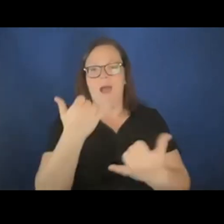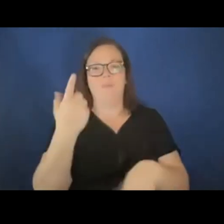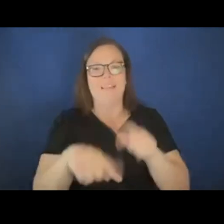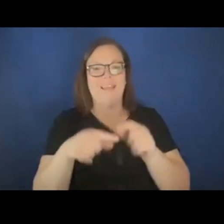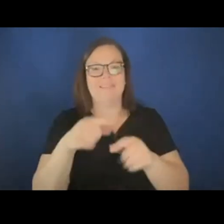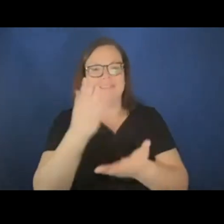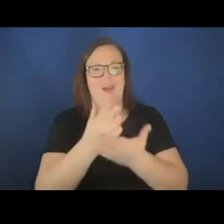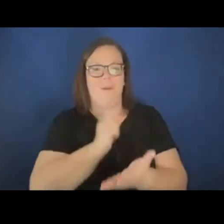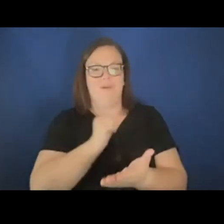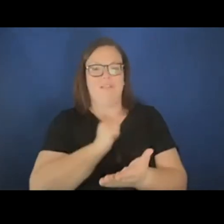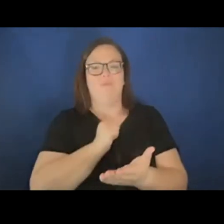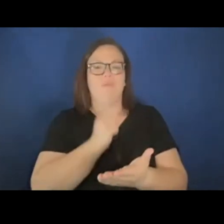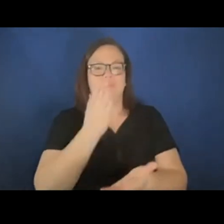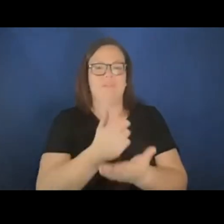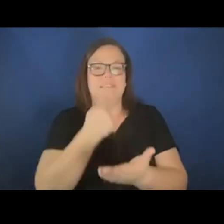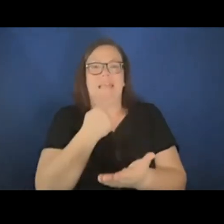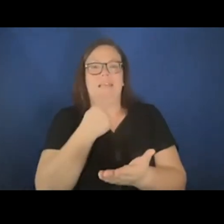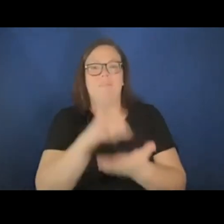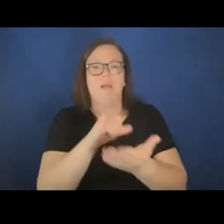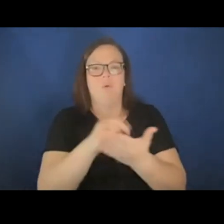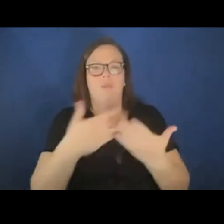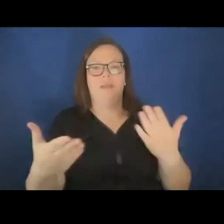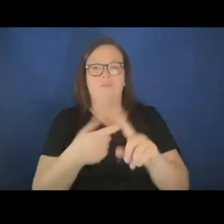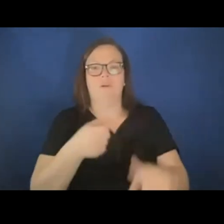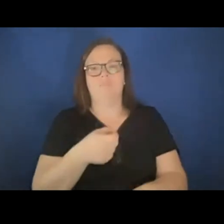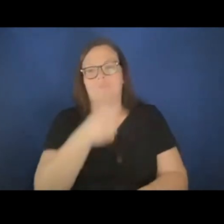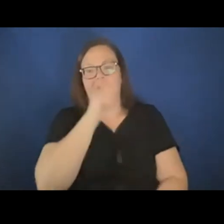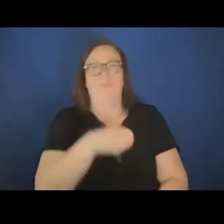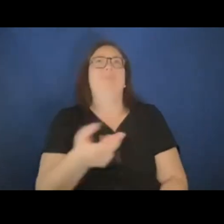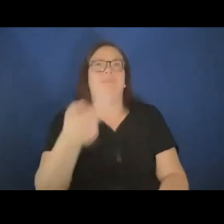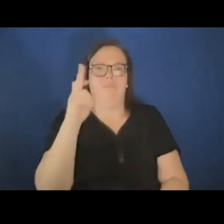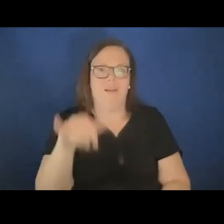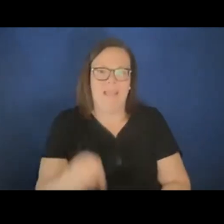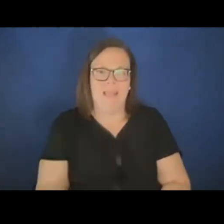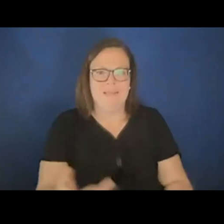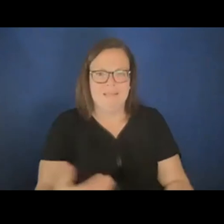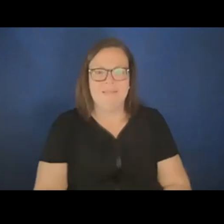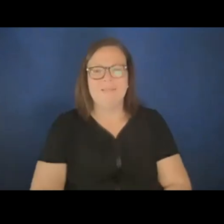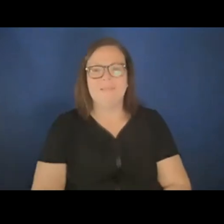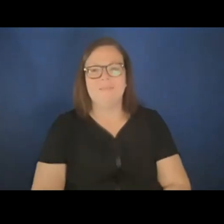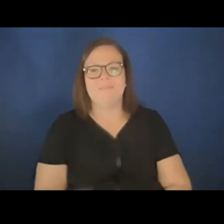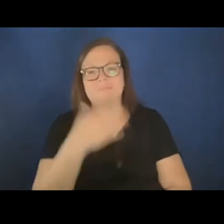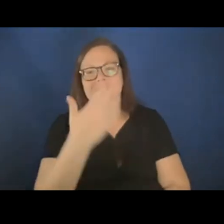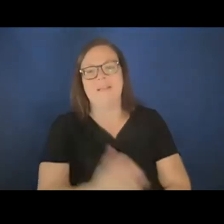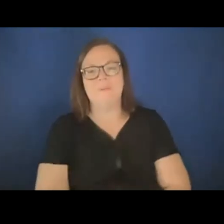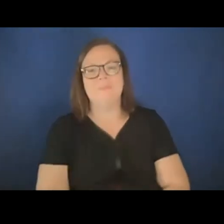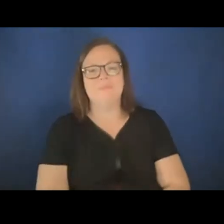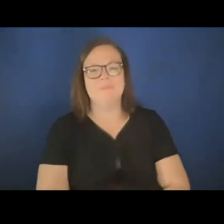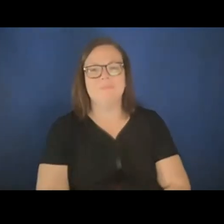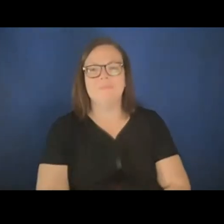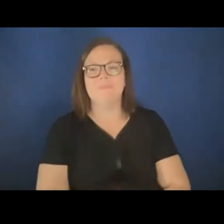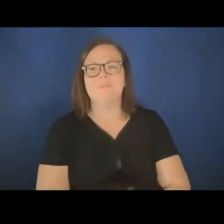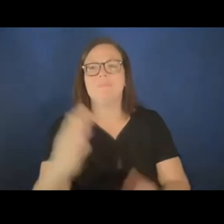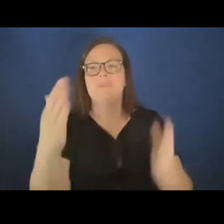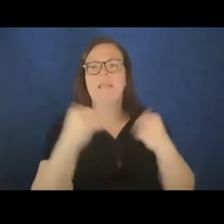impossible things out of love." I mean, fuck yeah. Thank you. Our next poet is Karla Hernandez